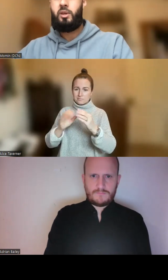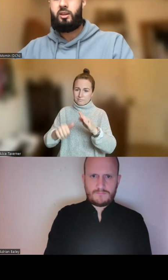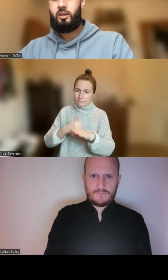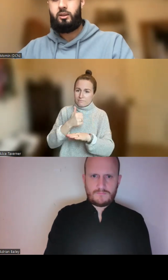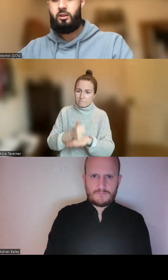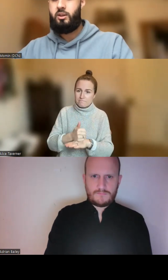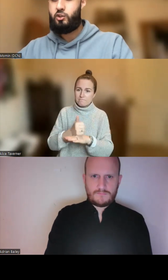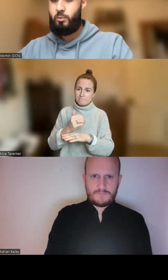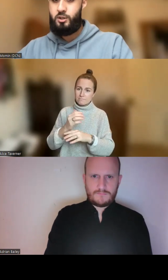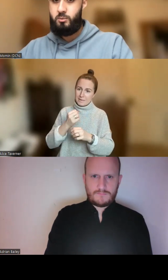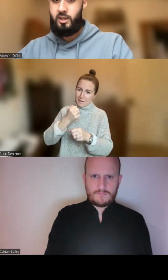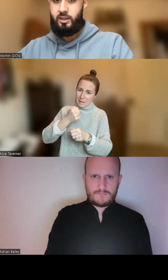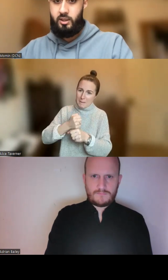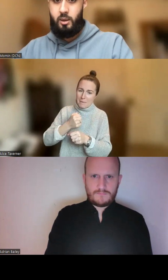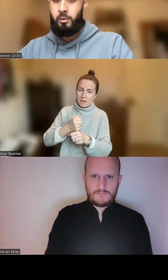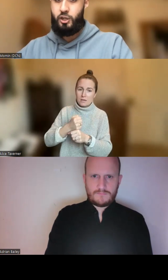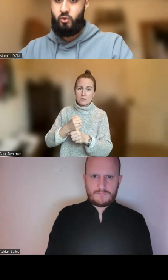making the descriptions, making the images